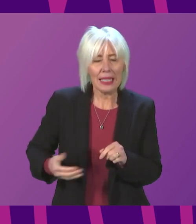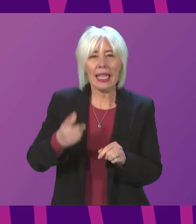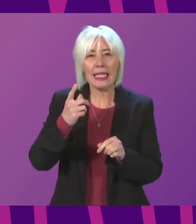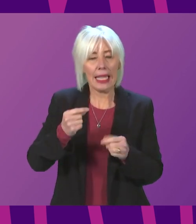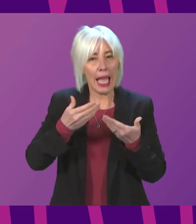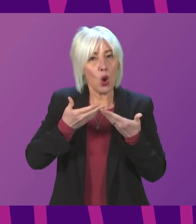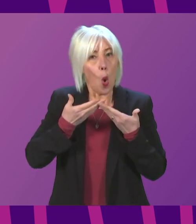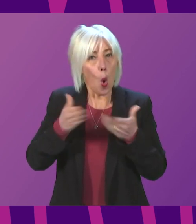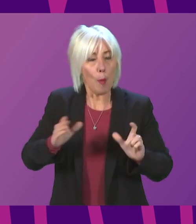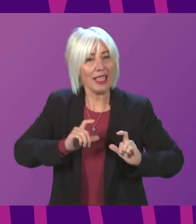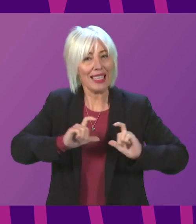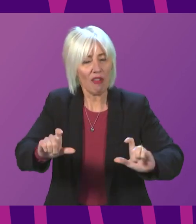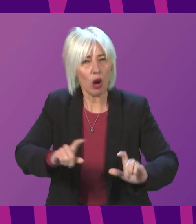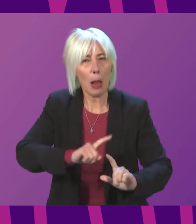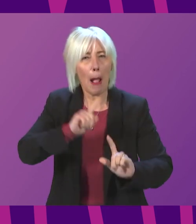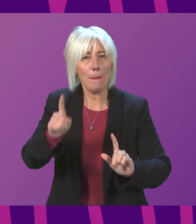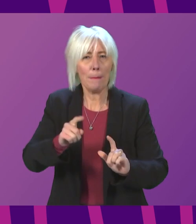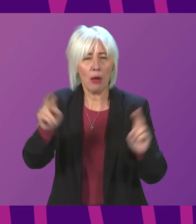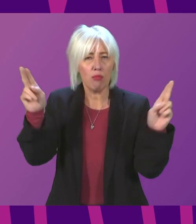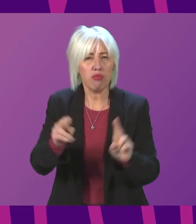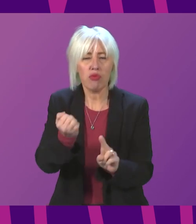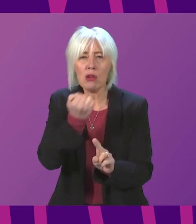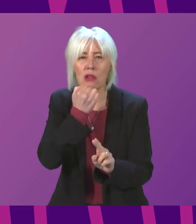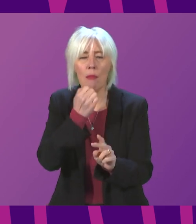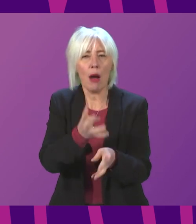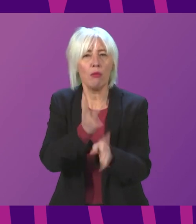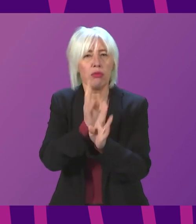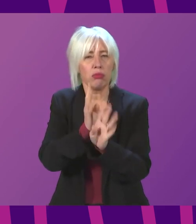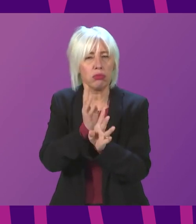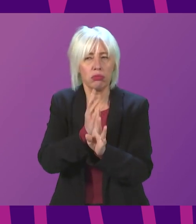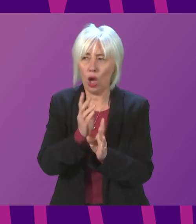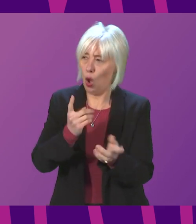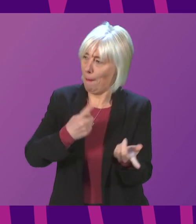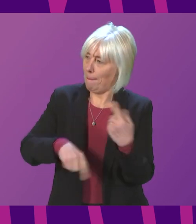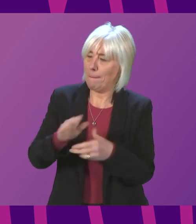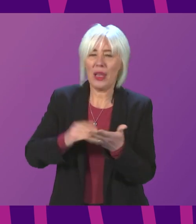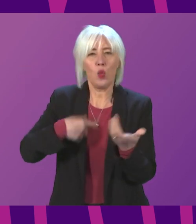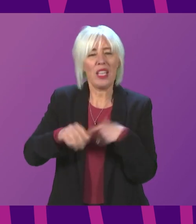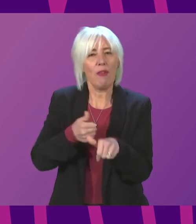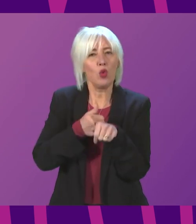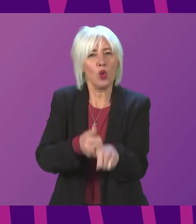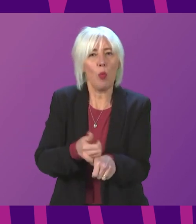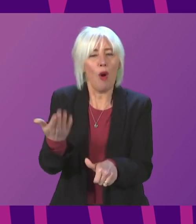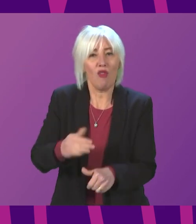Will we continue to have to support those sectors with our own resources, as has just